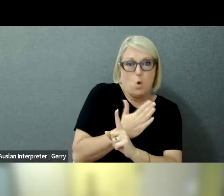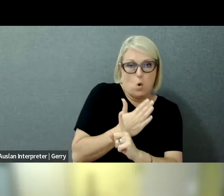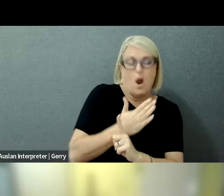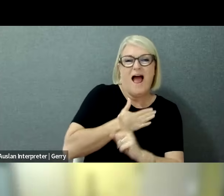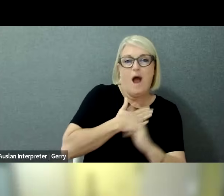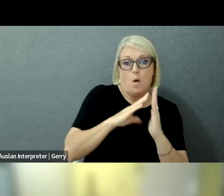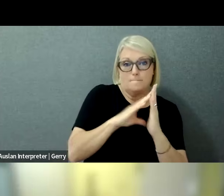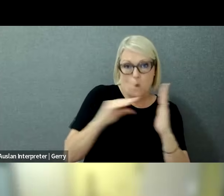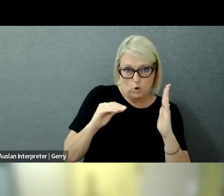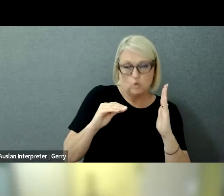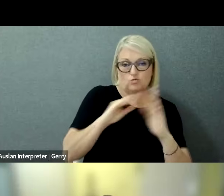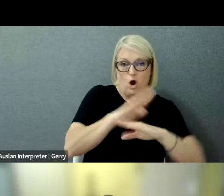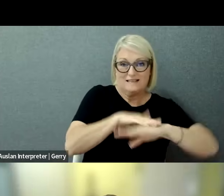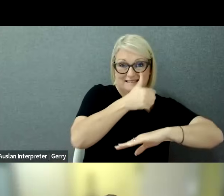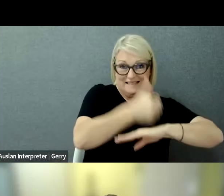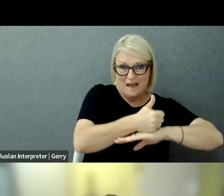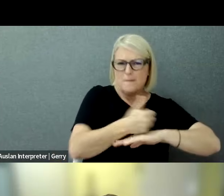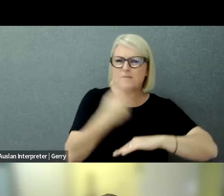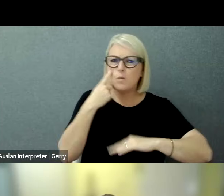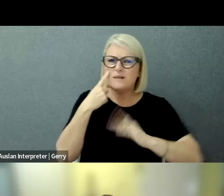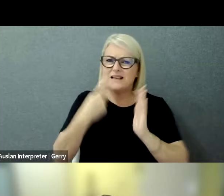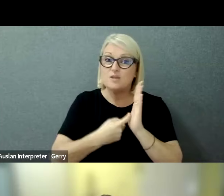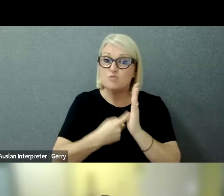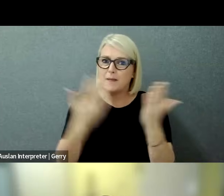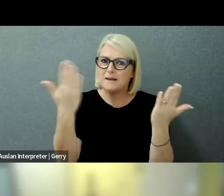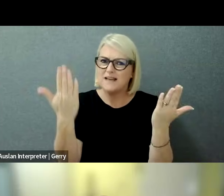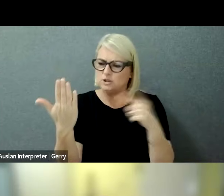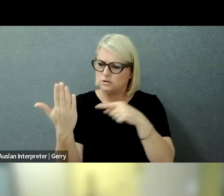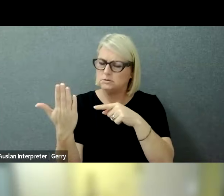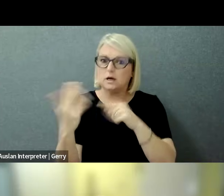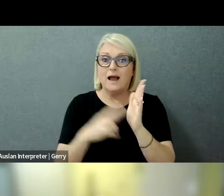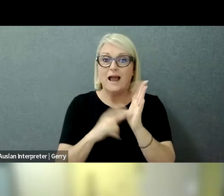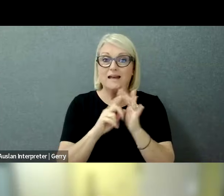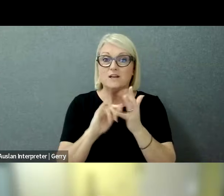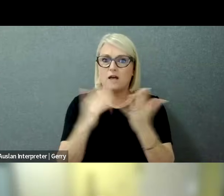our model aligned with those recommendations, particularly the recommendation about the lead